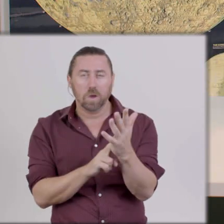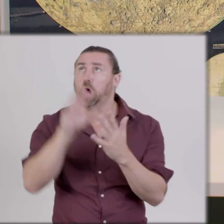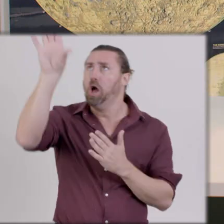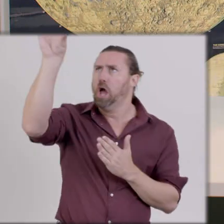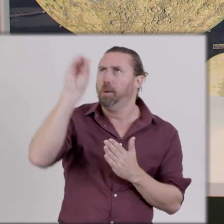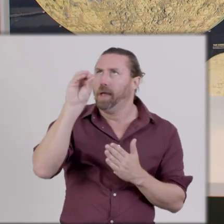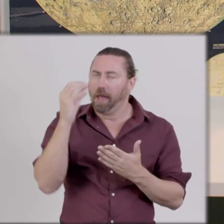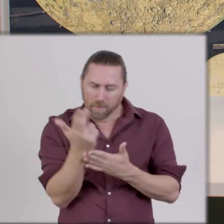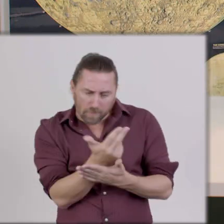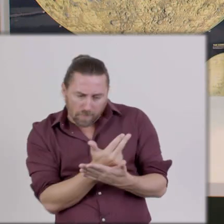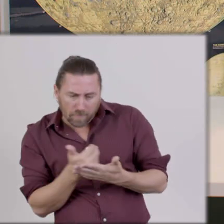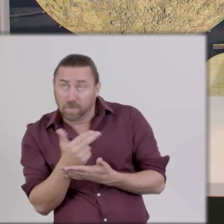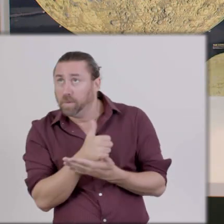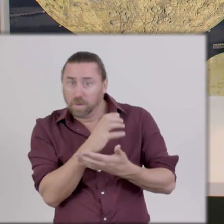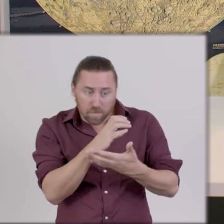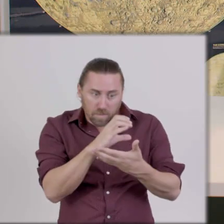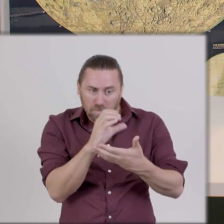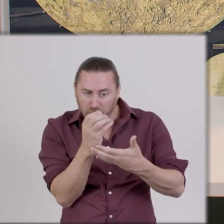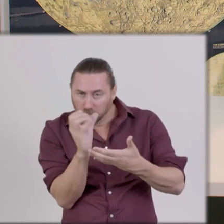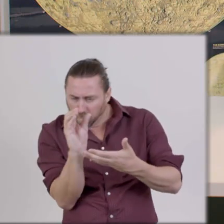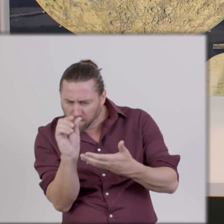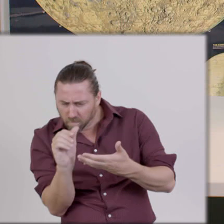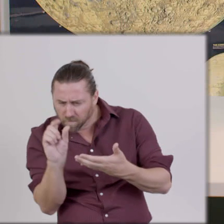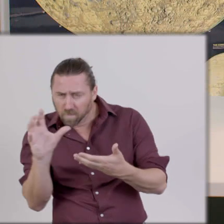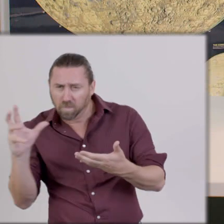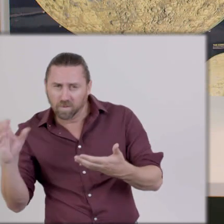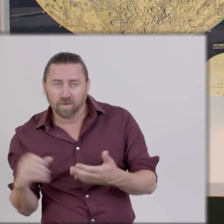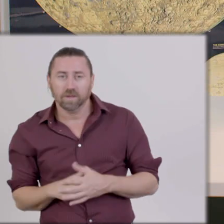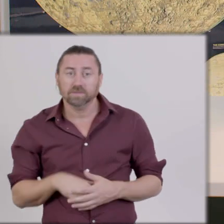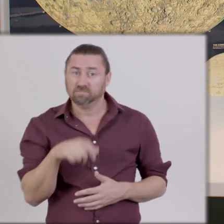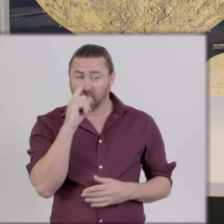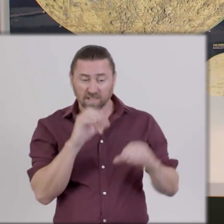and draw the shape of the moon that you see. You could do this for a month,